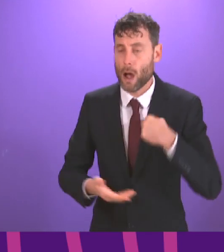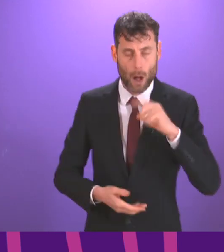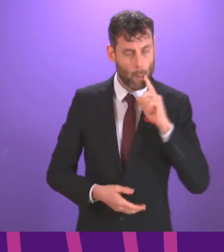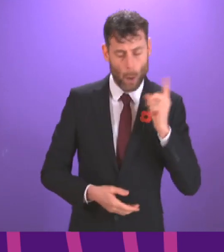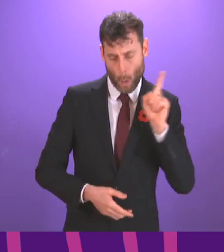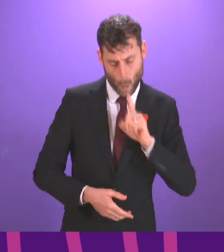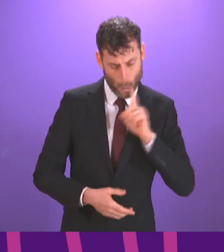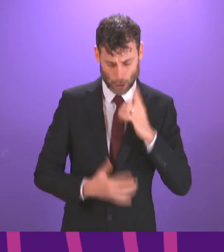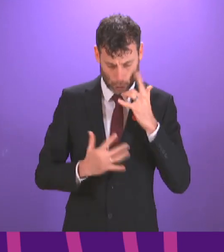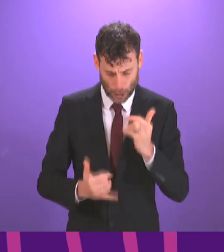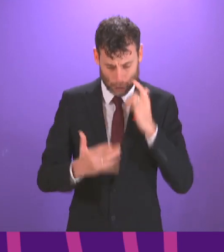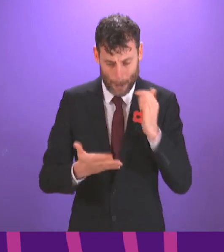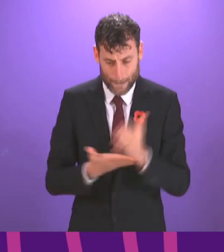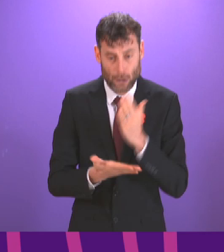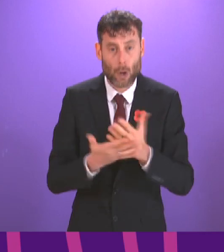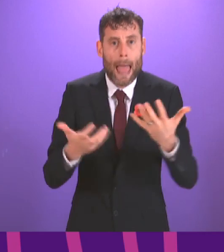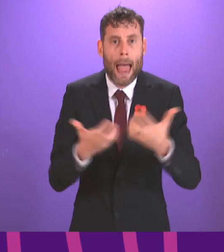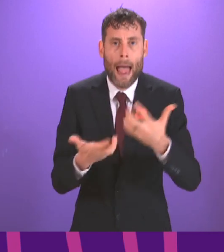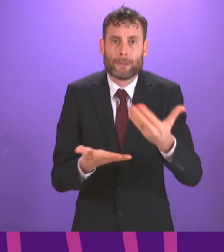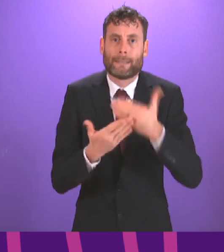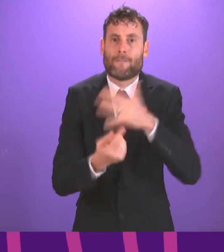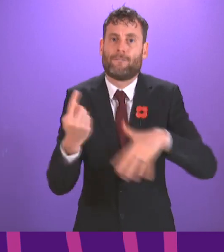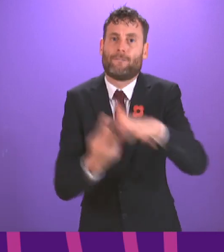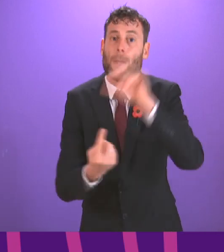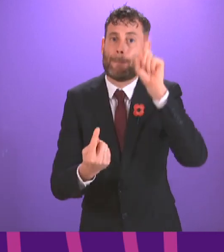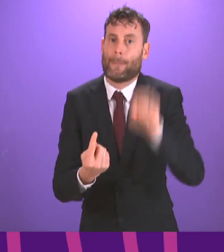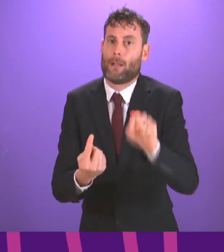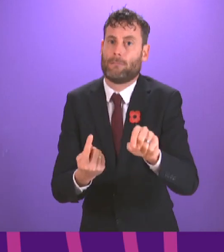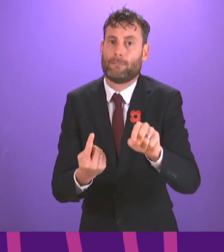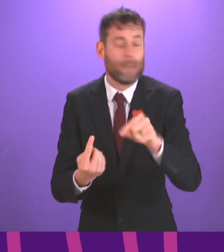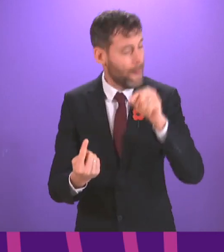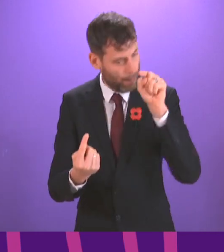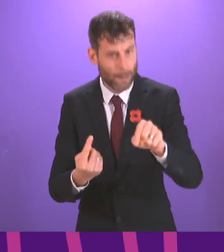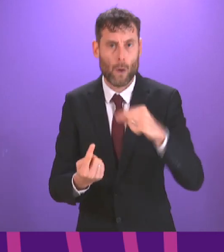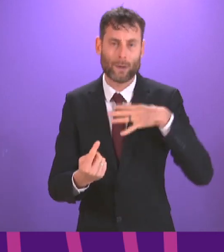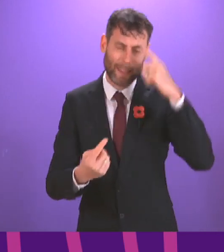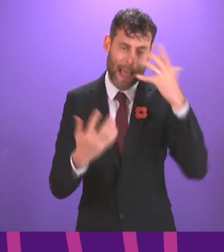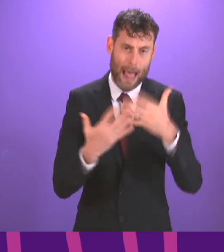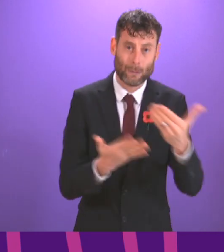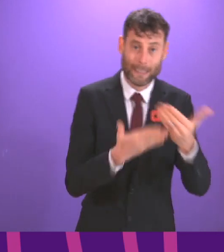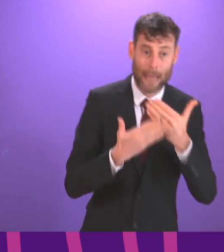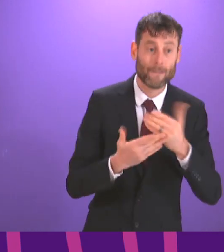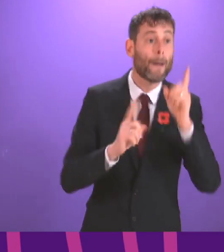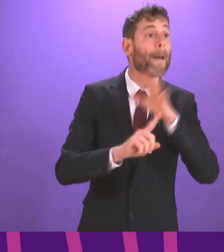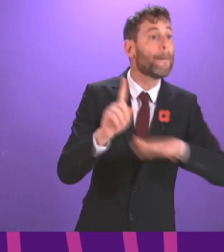do everything that we can to keep people as safe as possible. That is true for the whole population, and it is particularly true for the people who are most vulnerable.